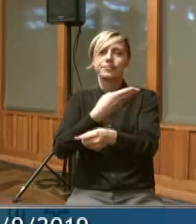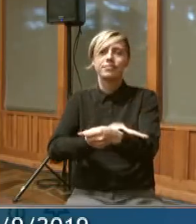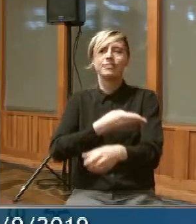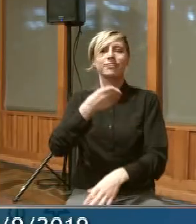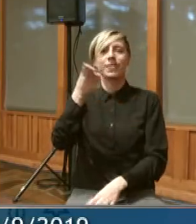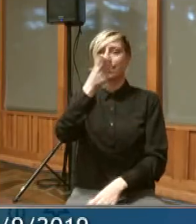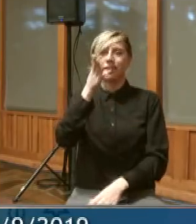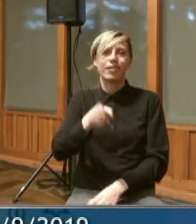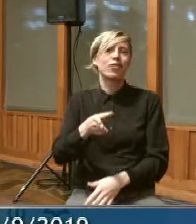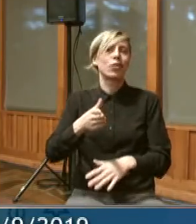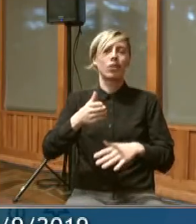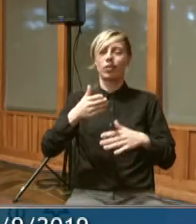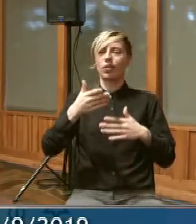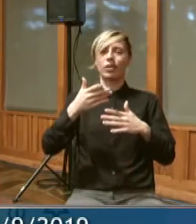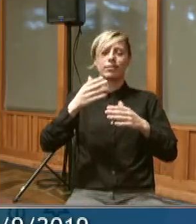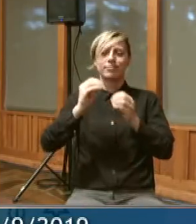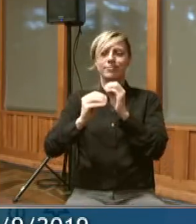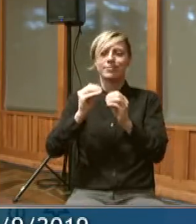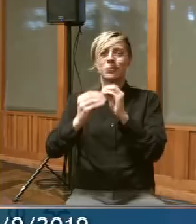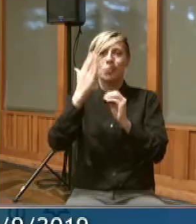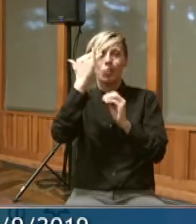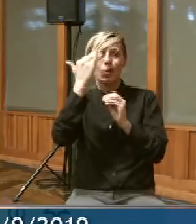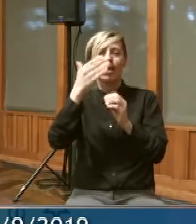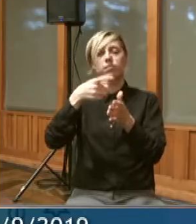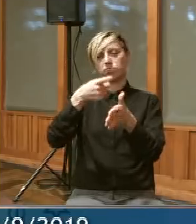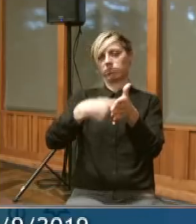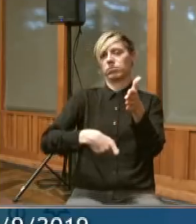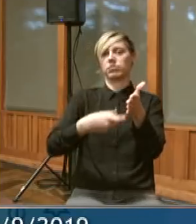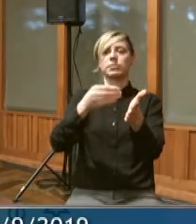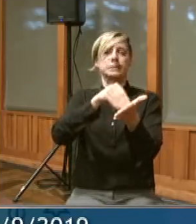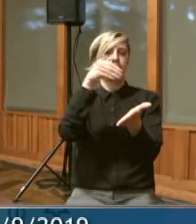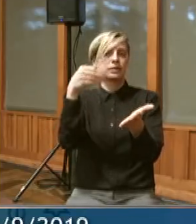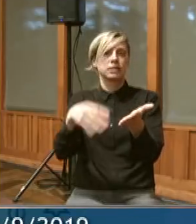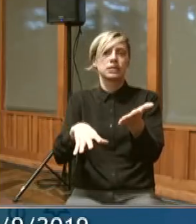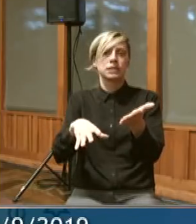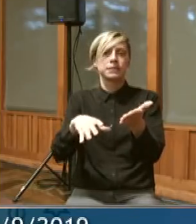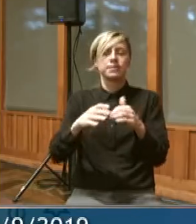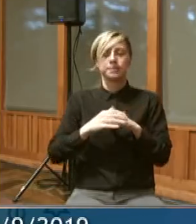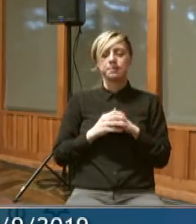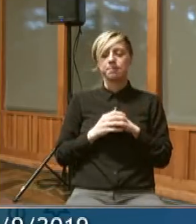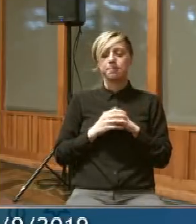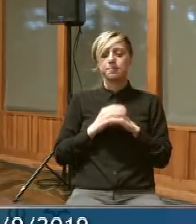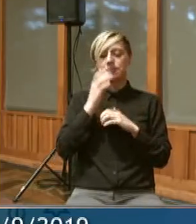WOULD BE ABANDONED AND PROBABLY NEVER REOPEN BECAUSE IT WOULD PROBABLY GO THROUGH DEMOLITION BECAUSE REPAIRS WOULD BE MORE